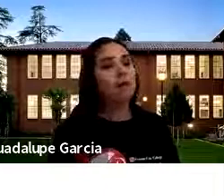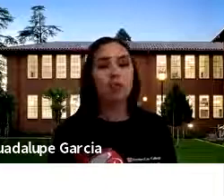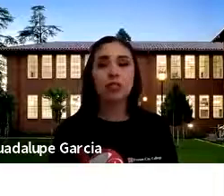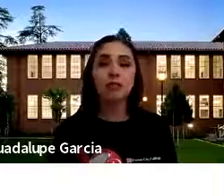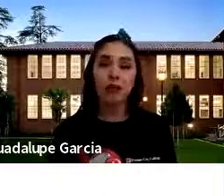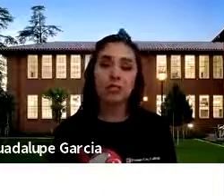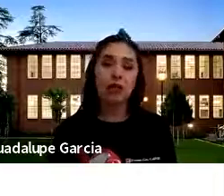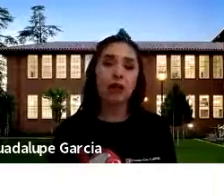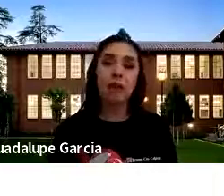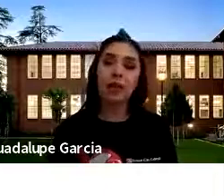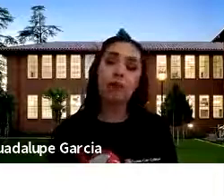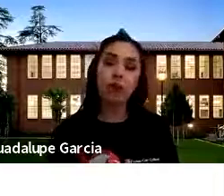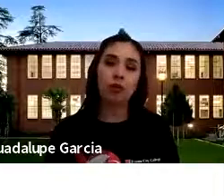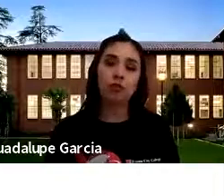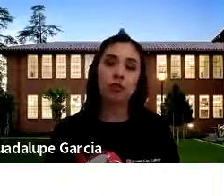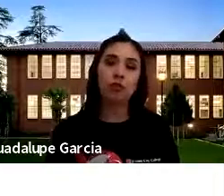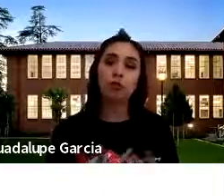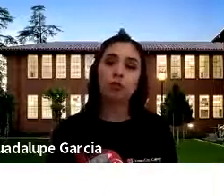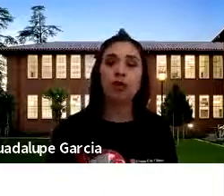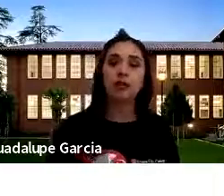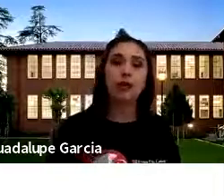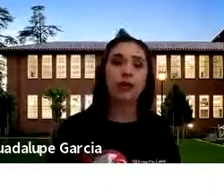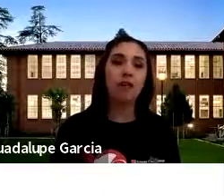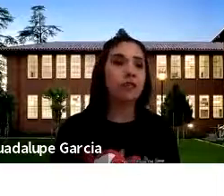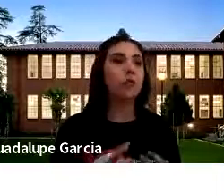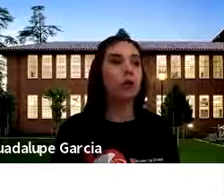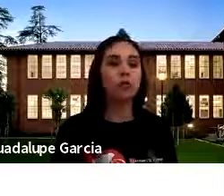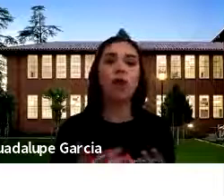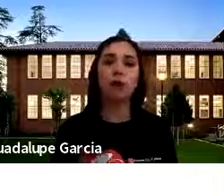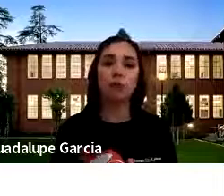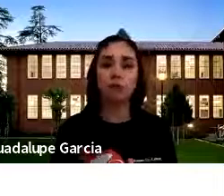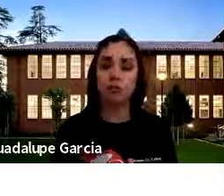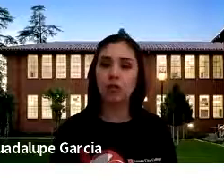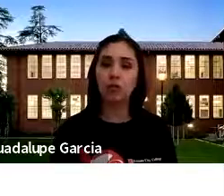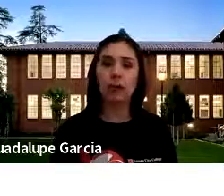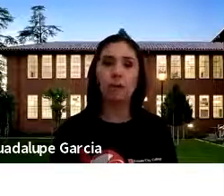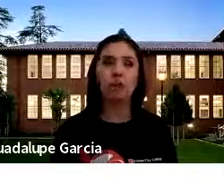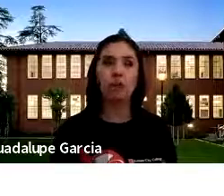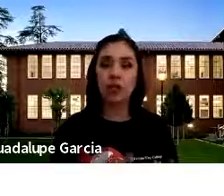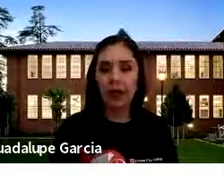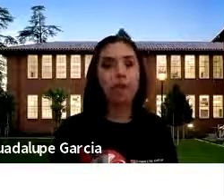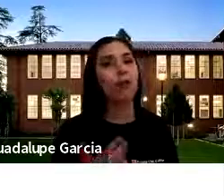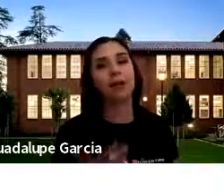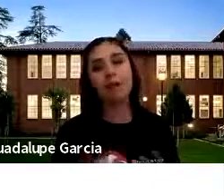emergency funds that are available for our students through the financial aid office. We also help students with that providing them